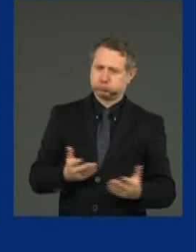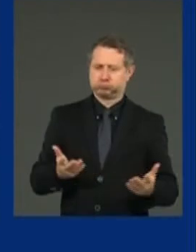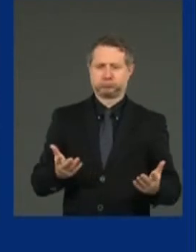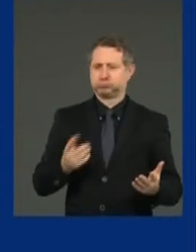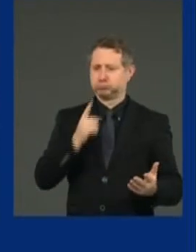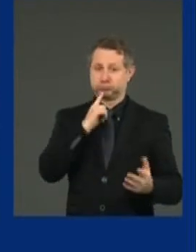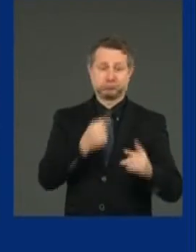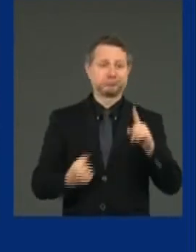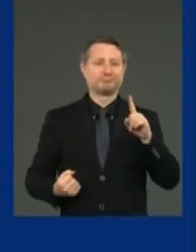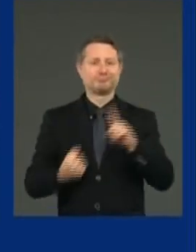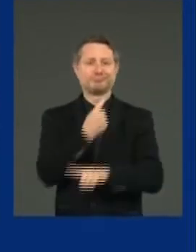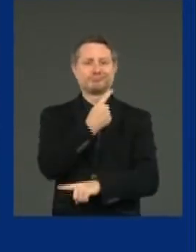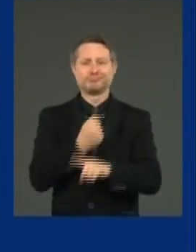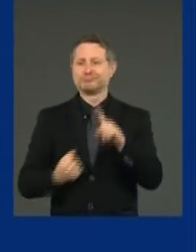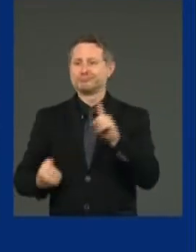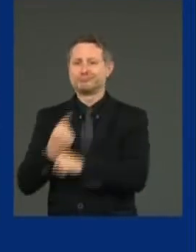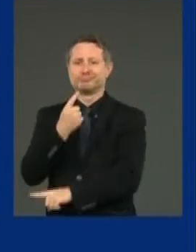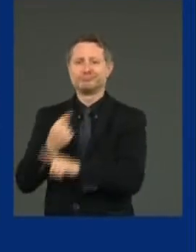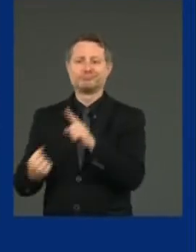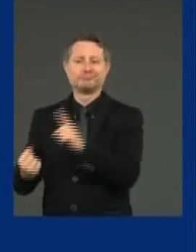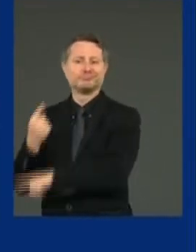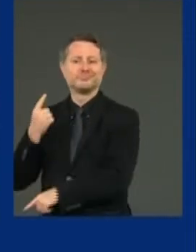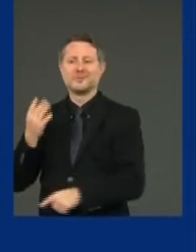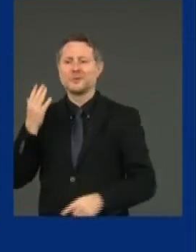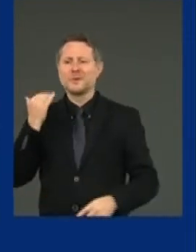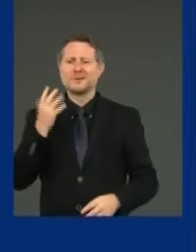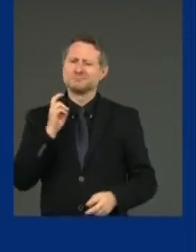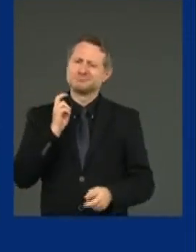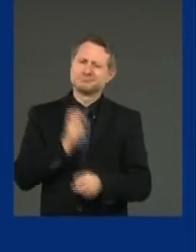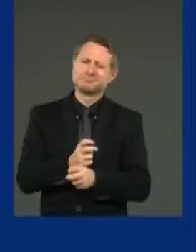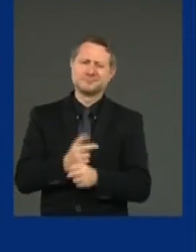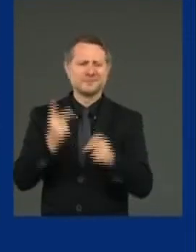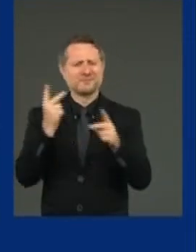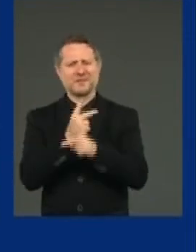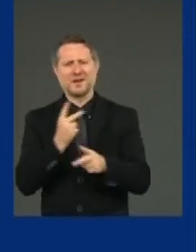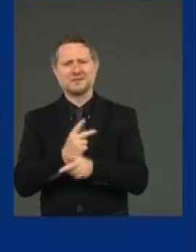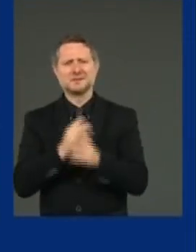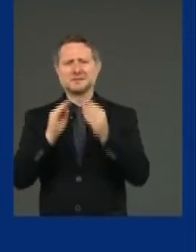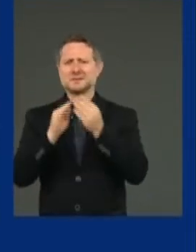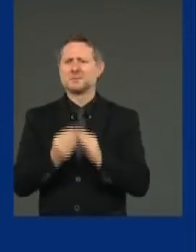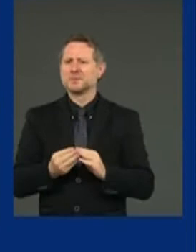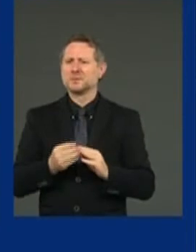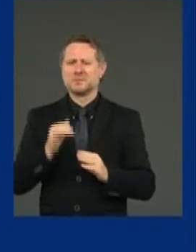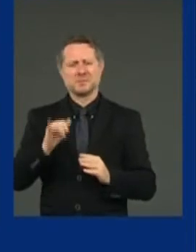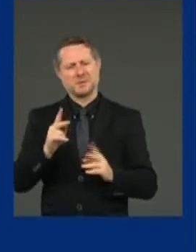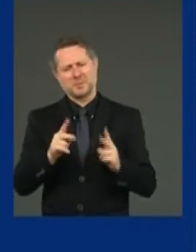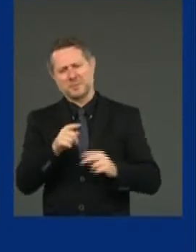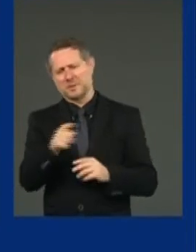PRESTIGIOUS UNIVERSITIES. MANY OF THE MODELS WERE NOT 100%